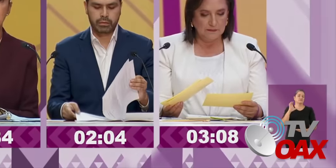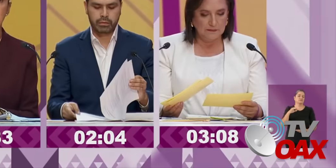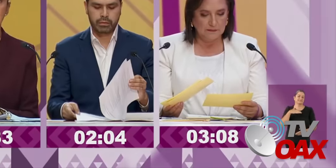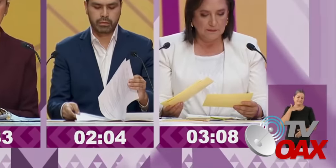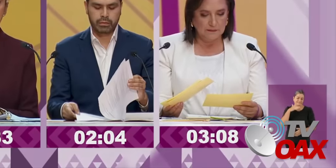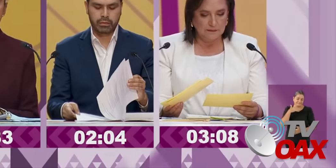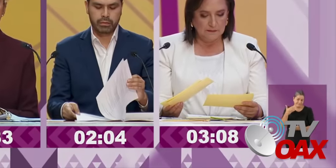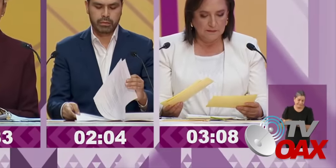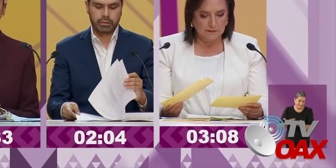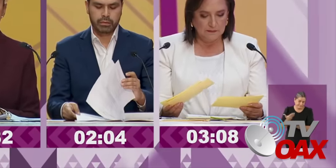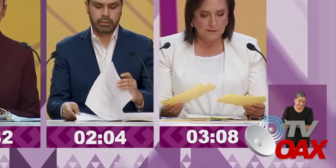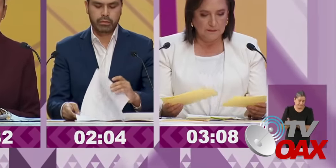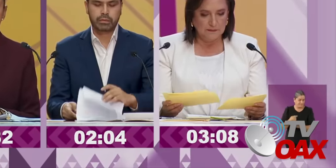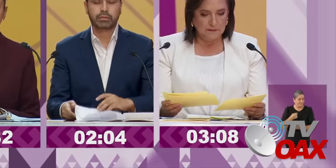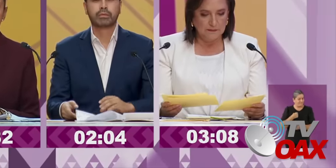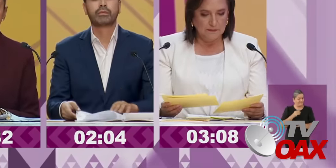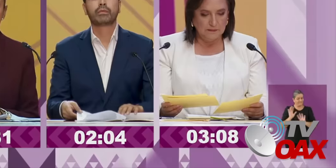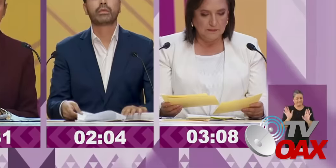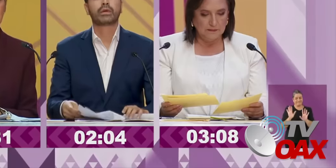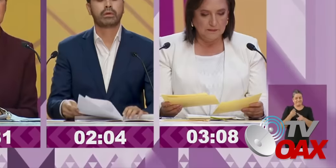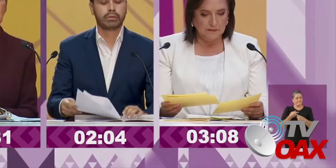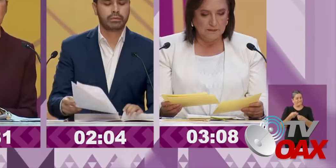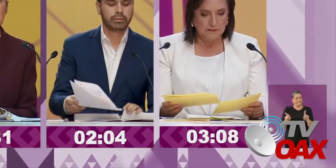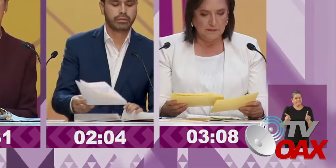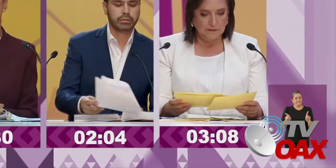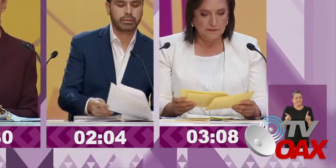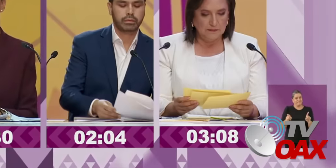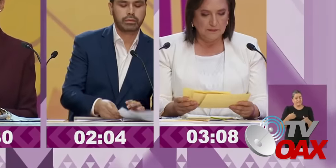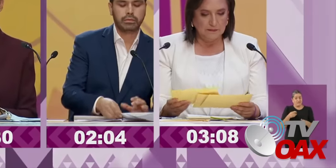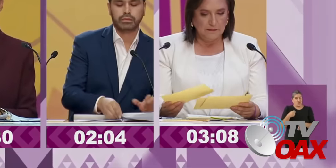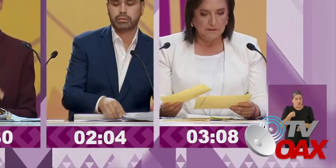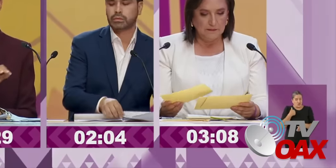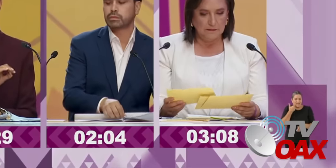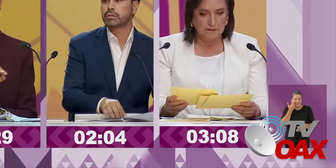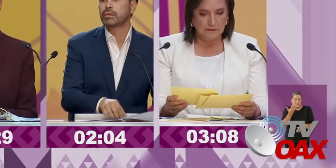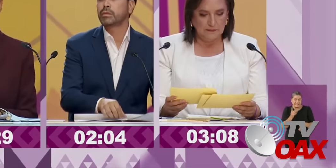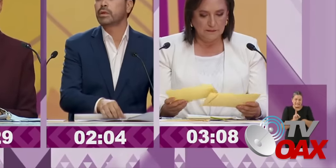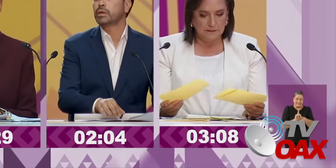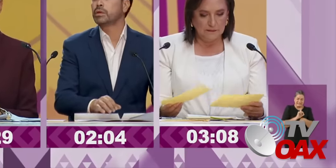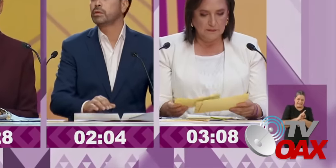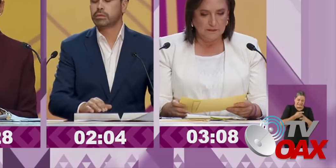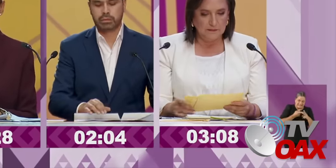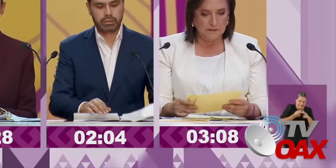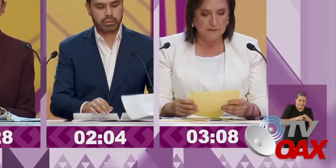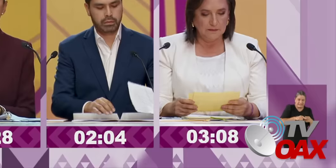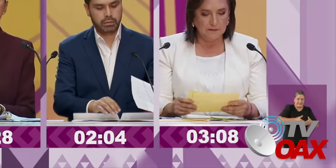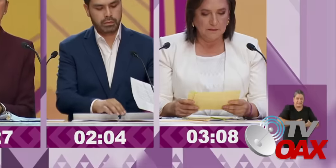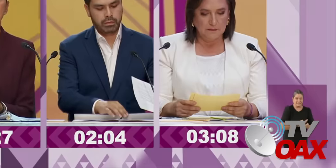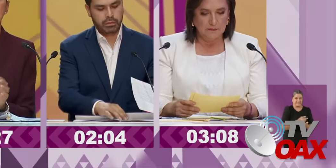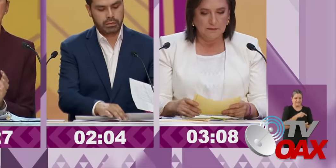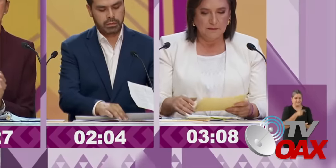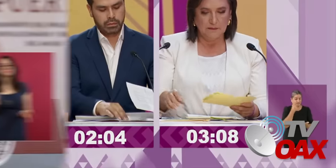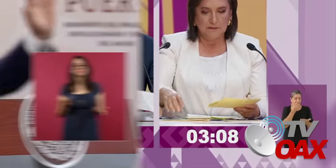will be the second debate and we will see what new things it brings us now. Let's see how President Andrés Manuel López Obrador expressed himself